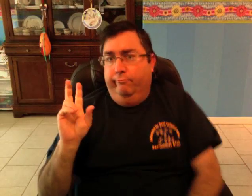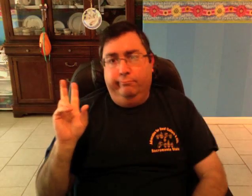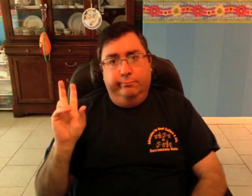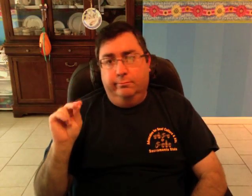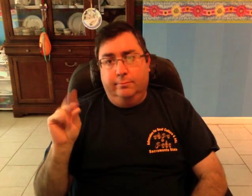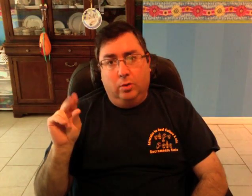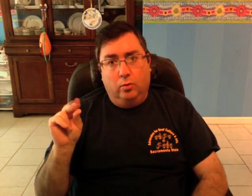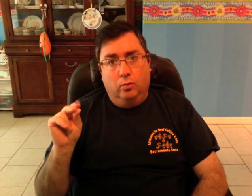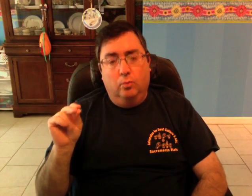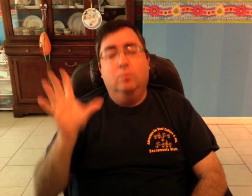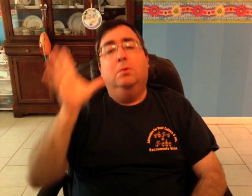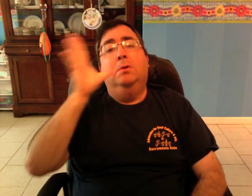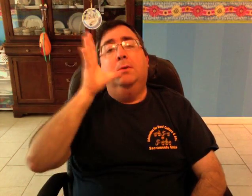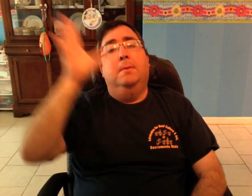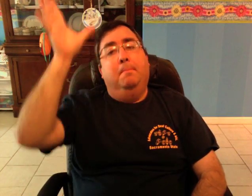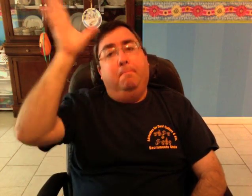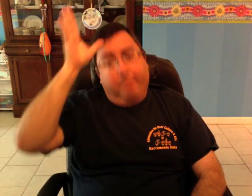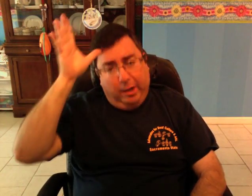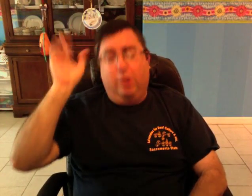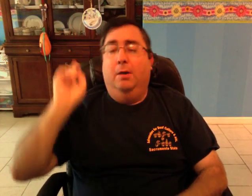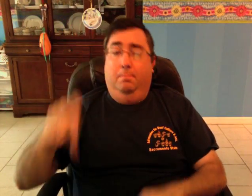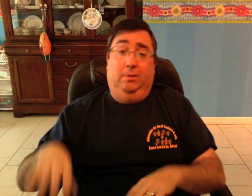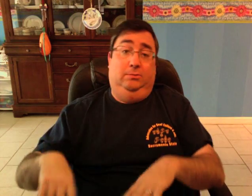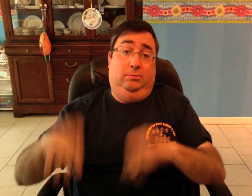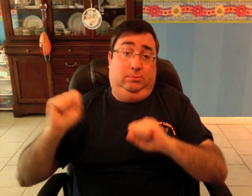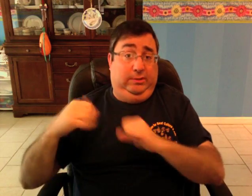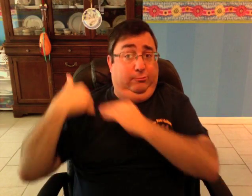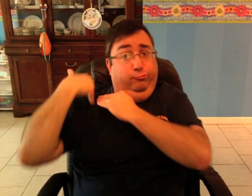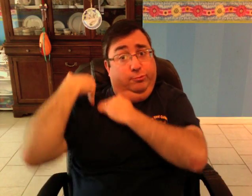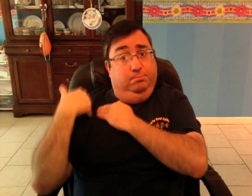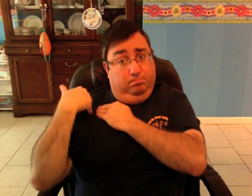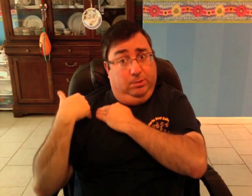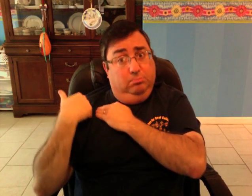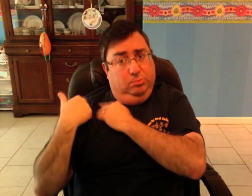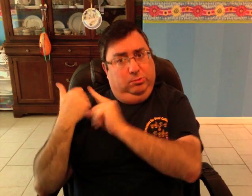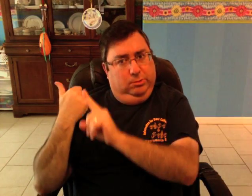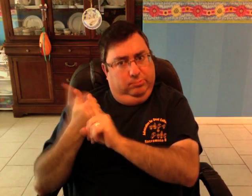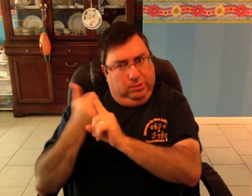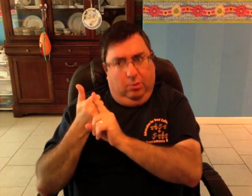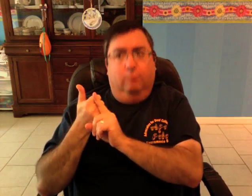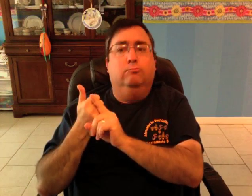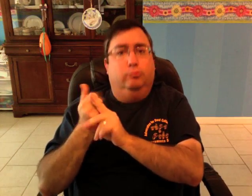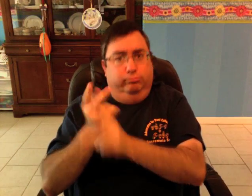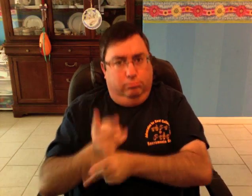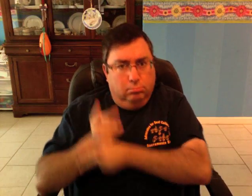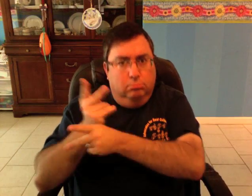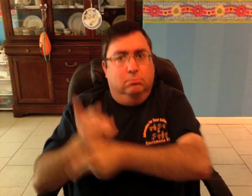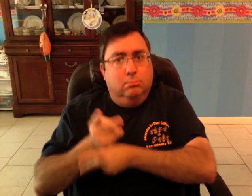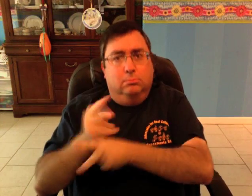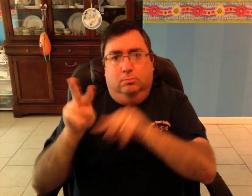The parents have to take the responsibility on themselves to